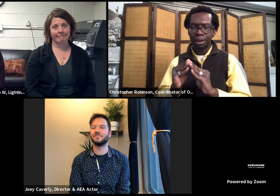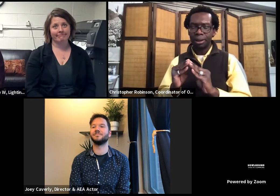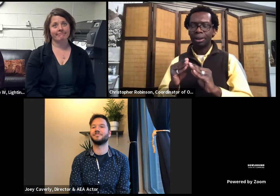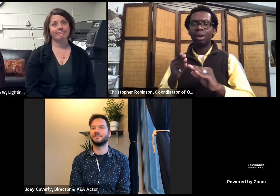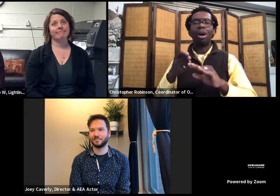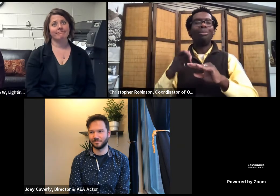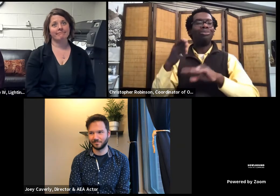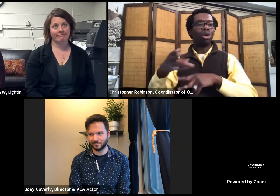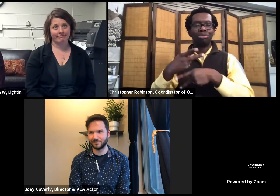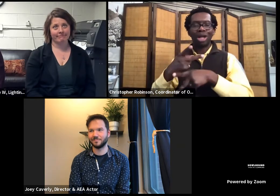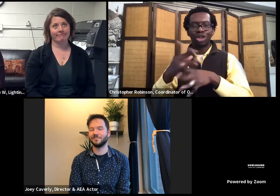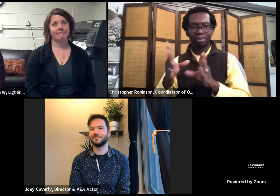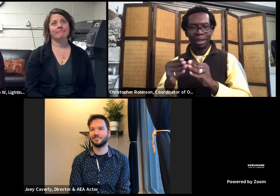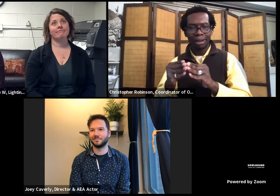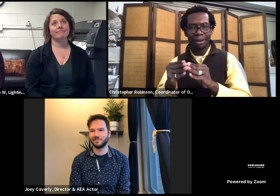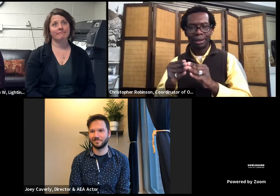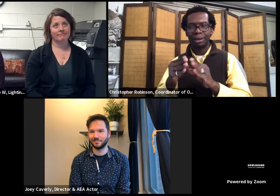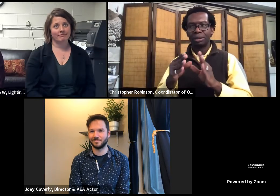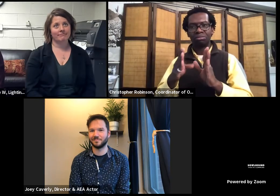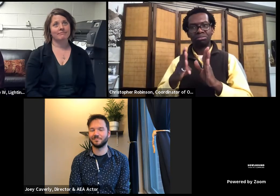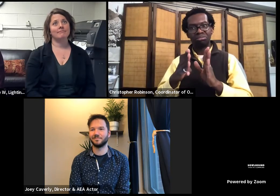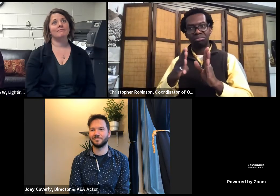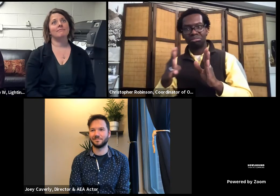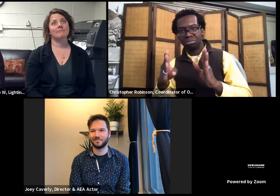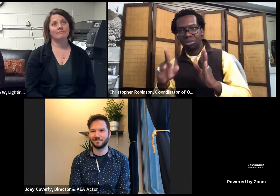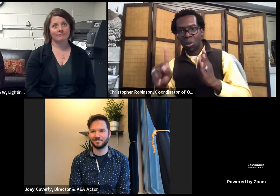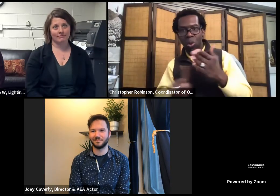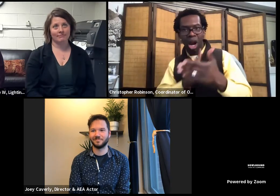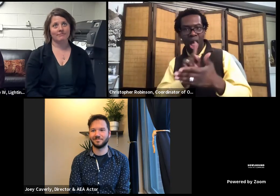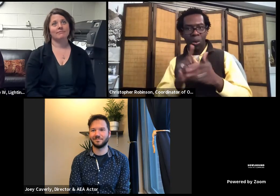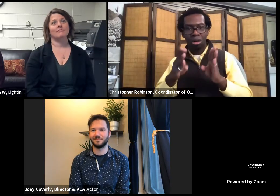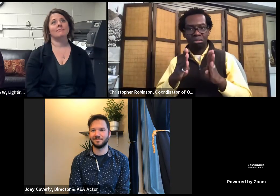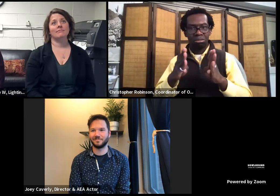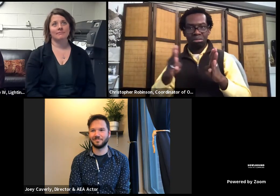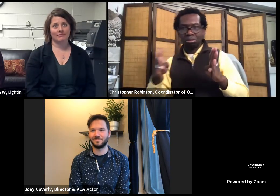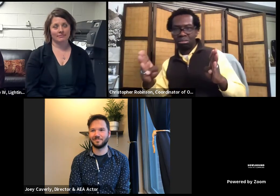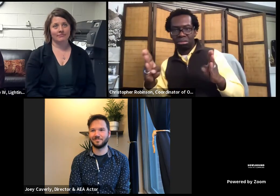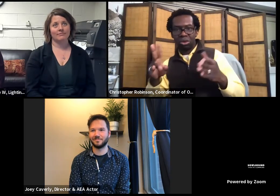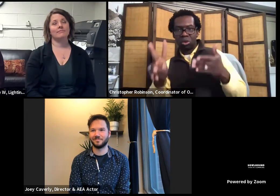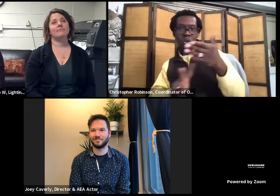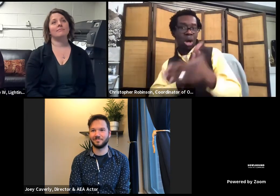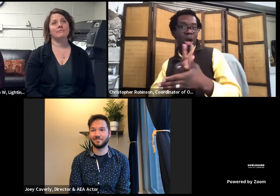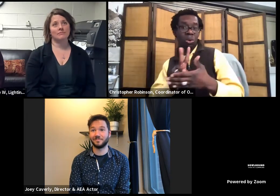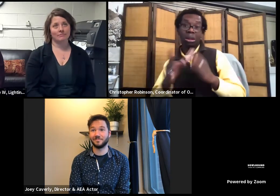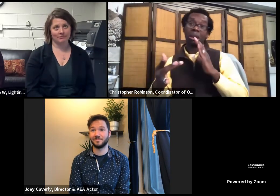'cause that was the post-show meeting, right? A post-production meeting, a post-rehearsal meeting, and that kind of adds a little time.